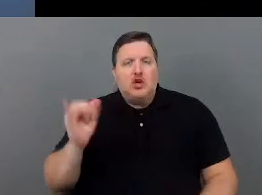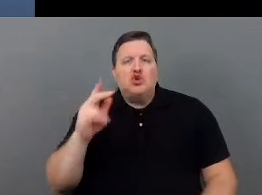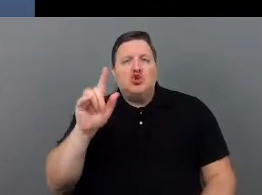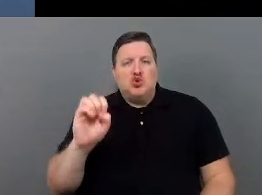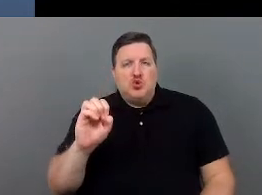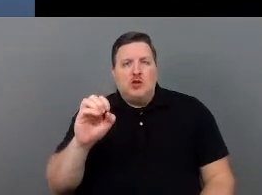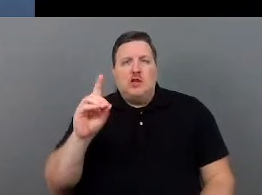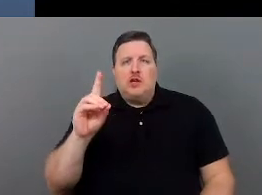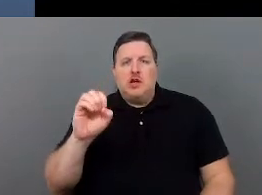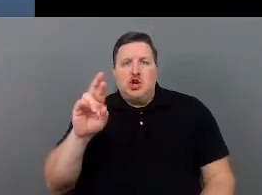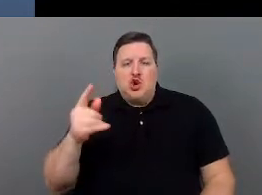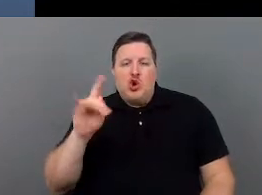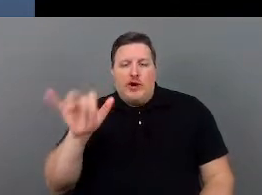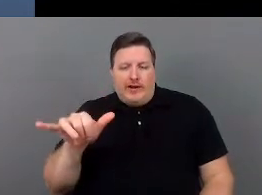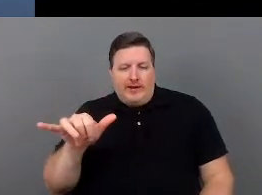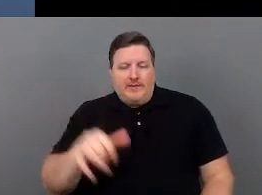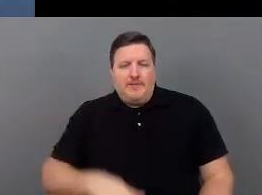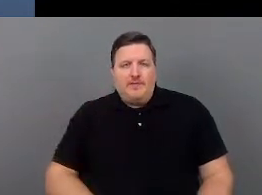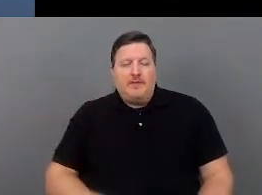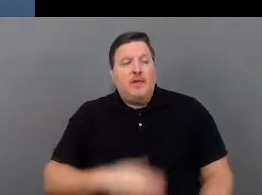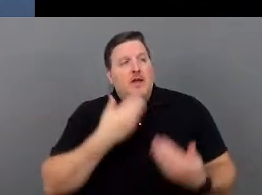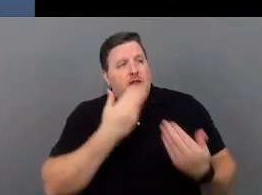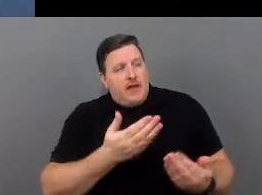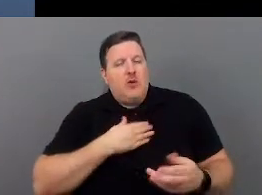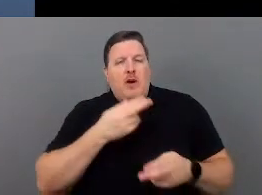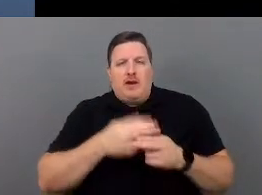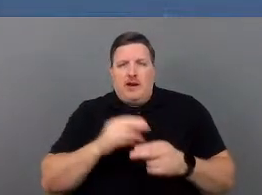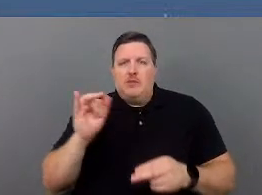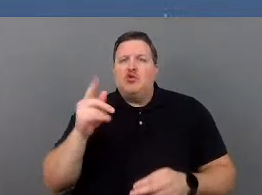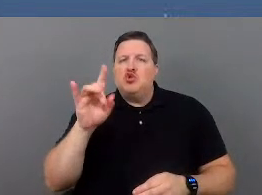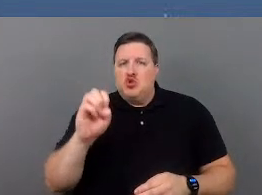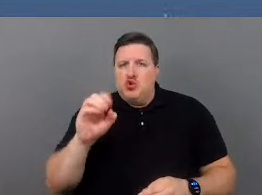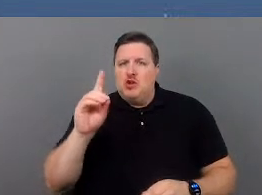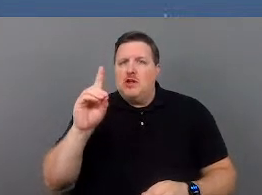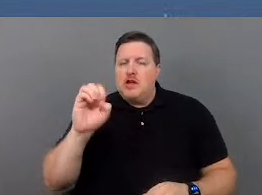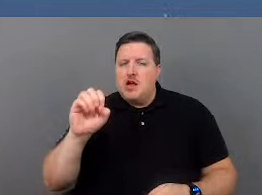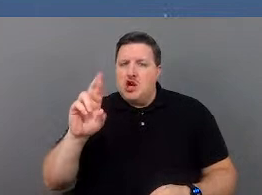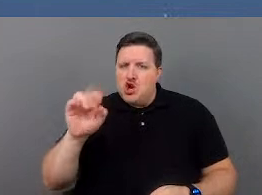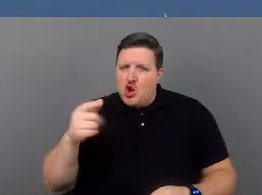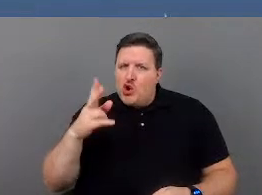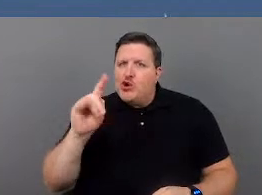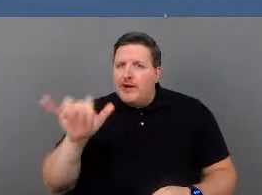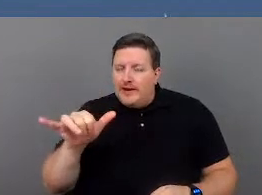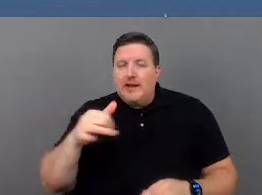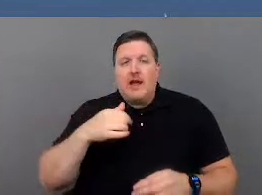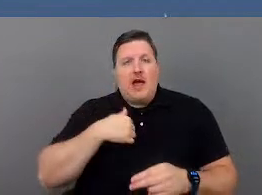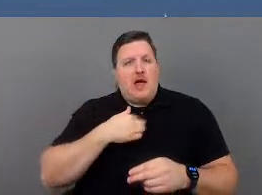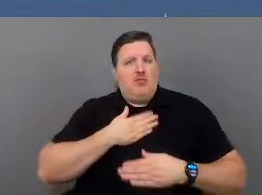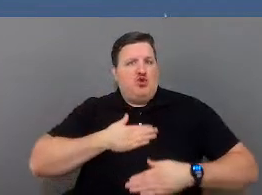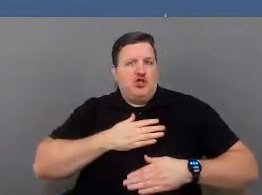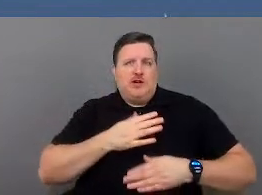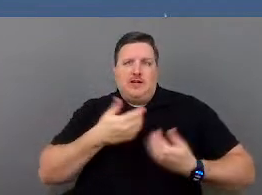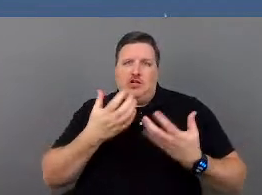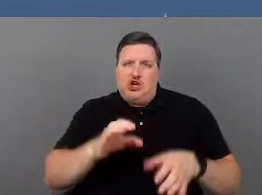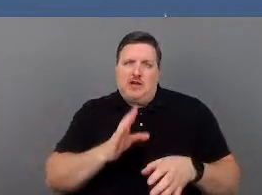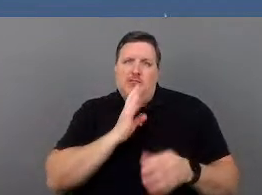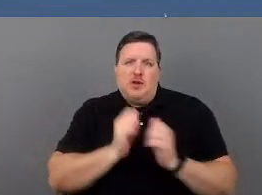MY NAME IS JULIE DOUGHERTY. AND I APPRECIATE THE OPPORTUNITY TO SPEAK WITH YOU TONIGHT. I LIVE IN WARD 12.